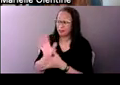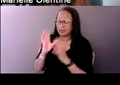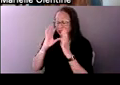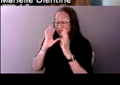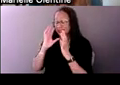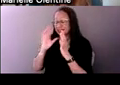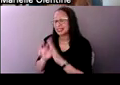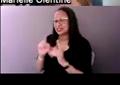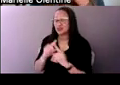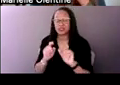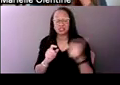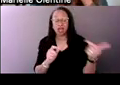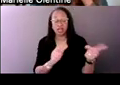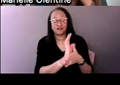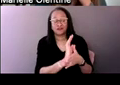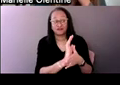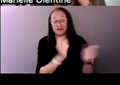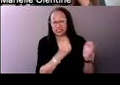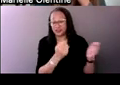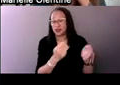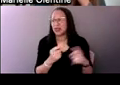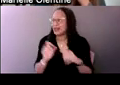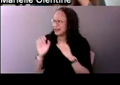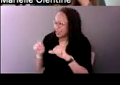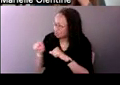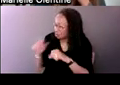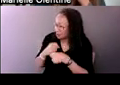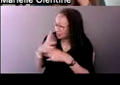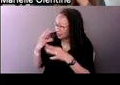premiere, unless that's a recent change. As of last year, they were extremely strict about world